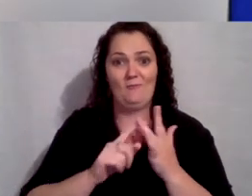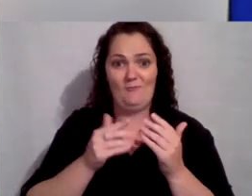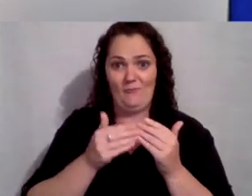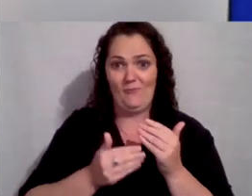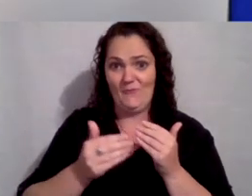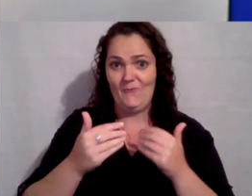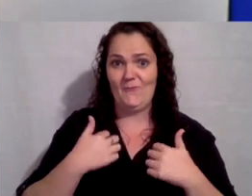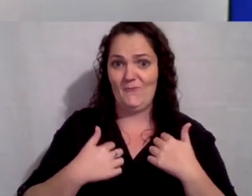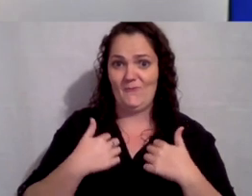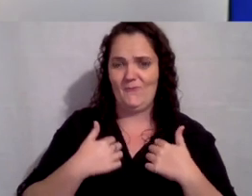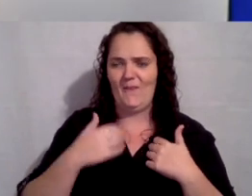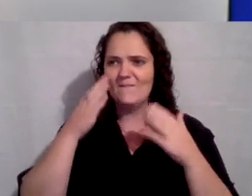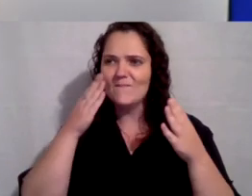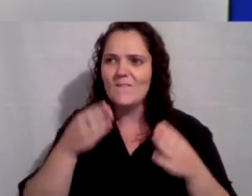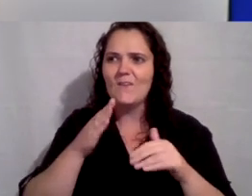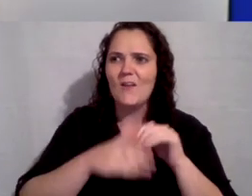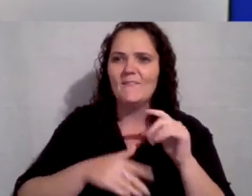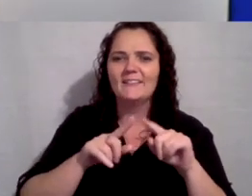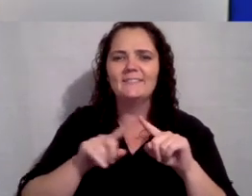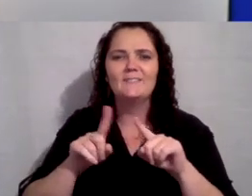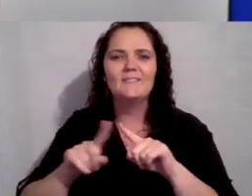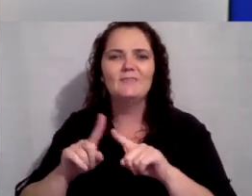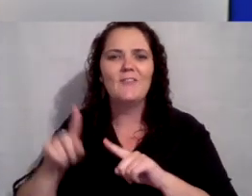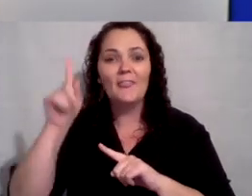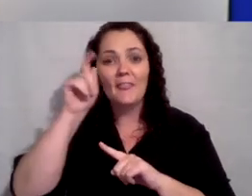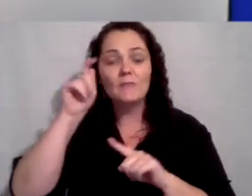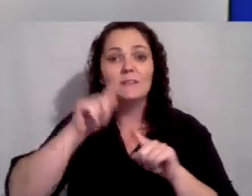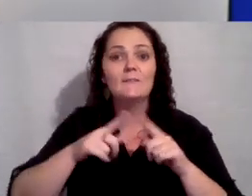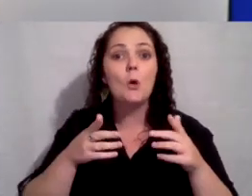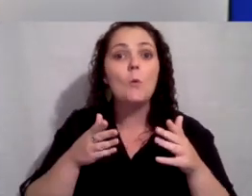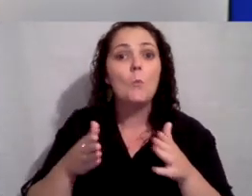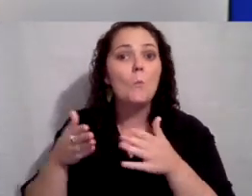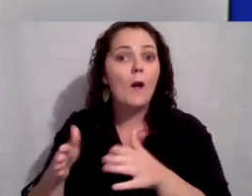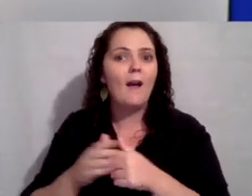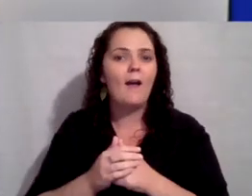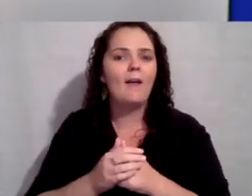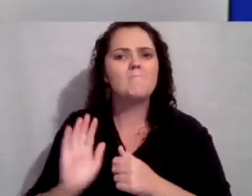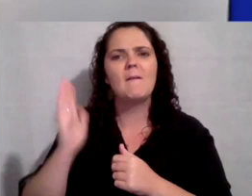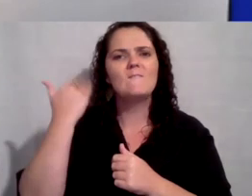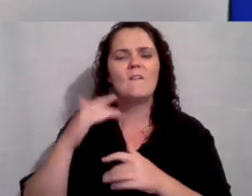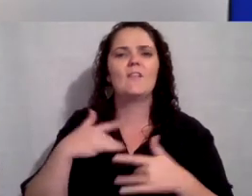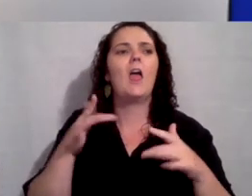things that have become theorised and engaged with that we might have taken for granted in the past but now they’re